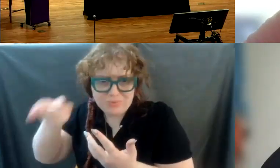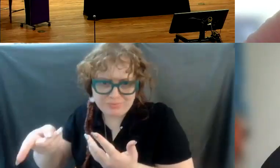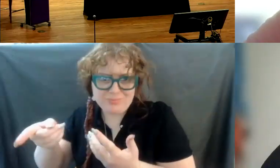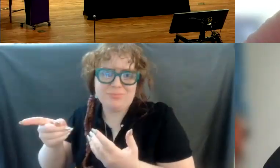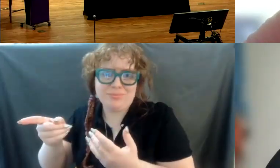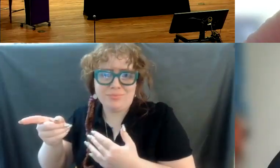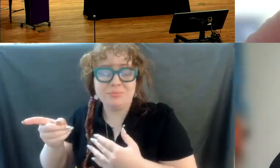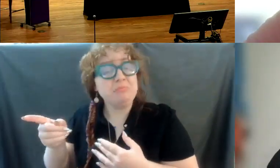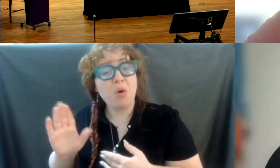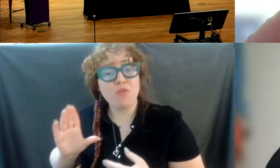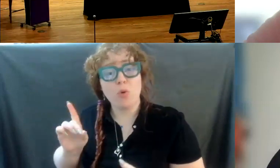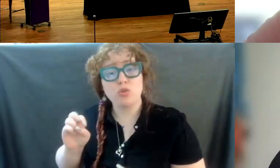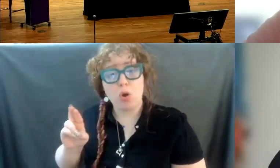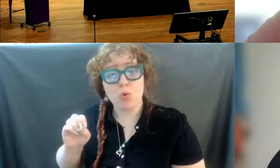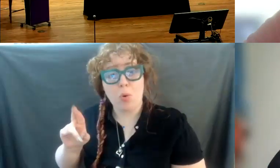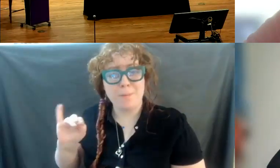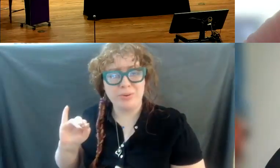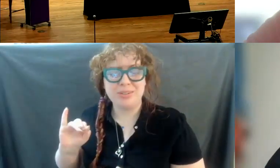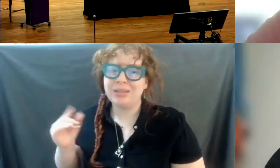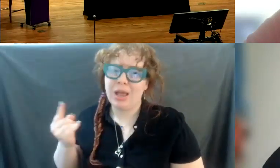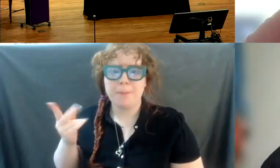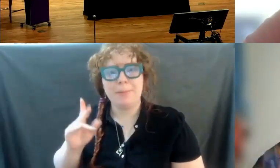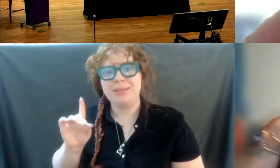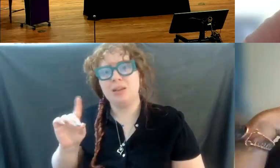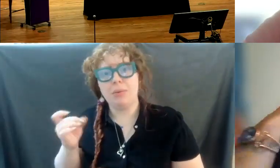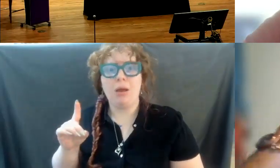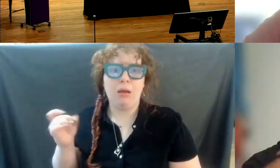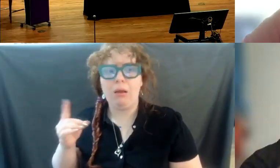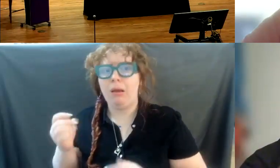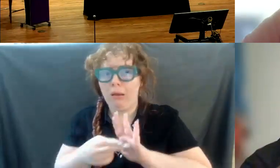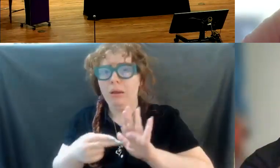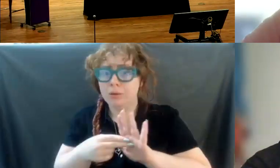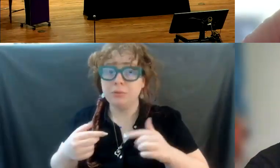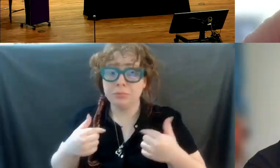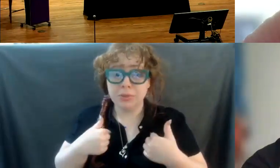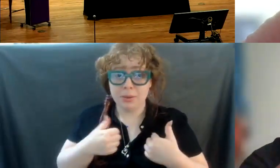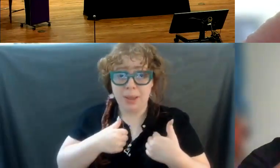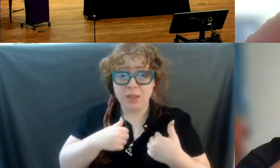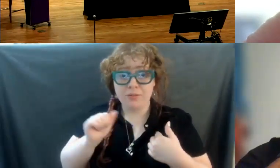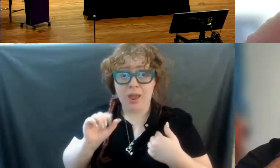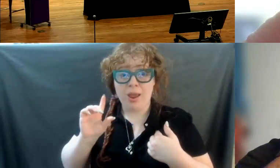how there's an overreliance on pathologizing. So even with the ADHD diagnosis, I will I will say for clarity